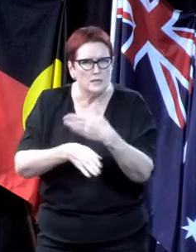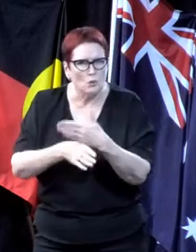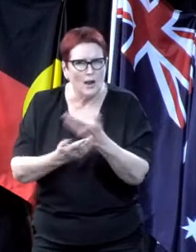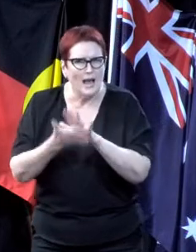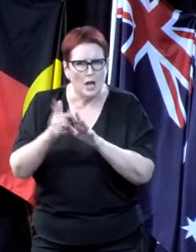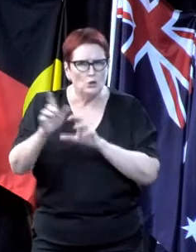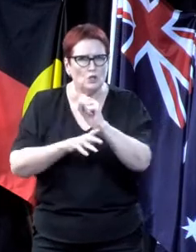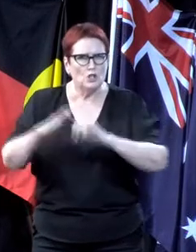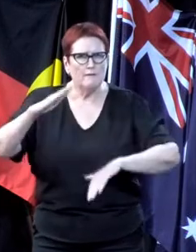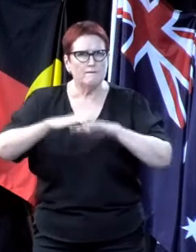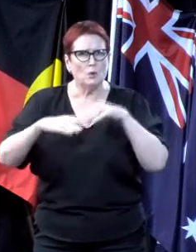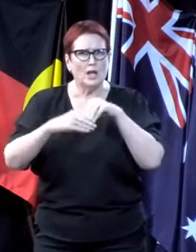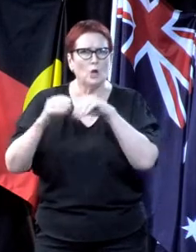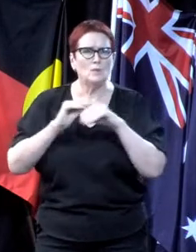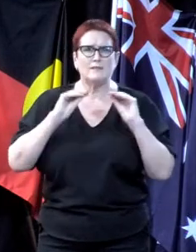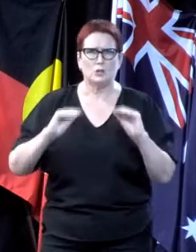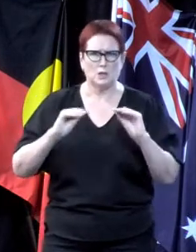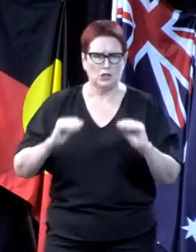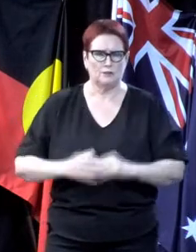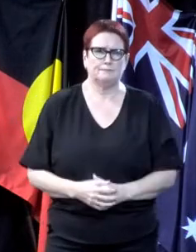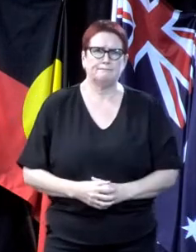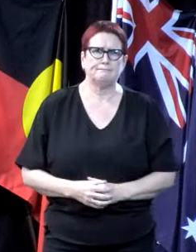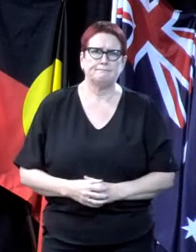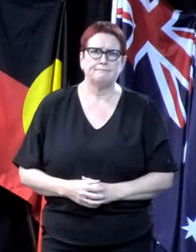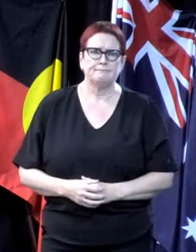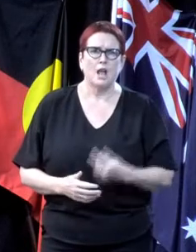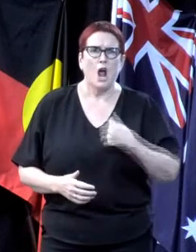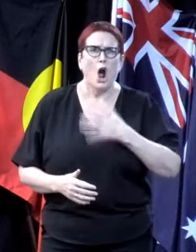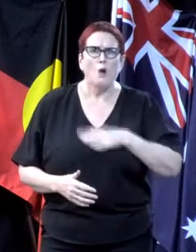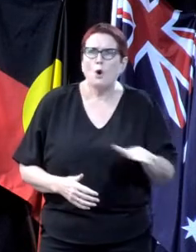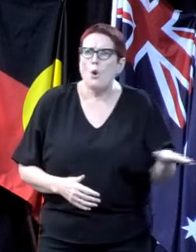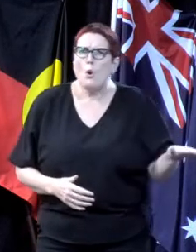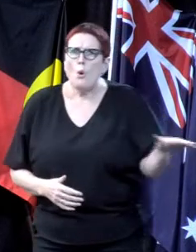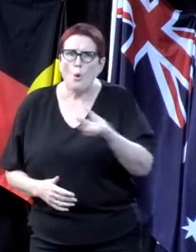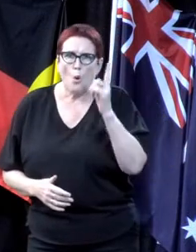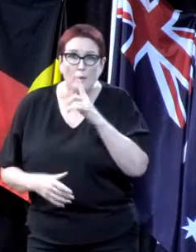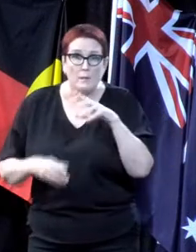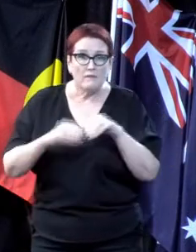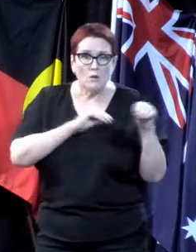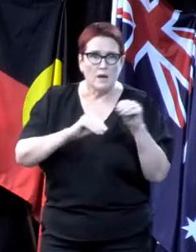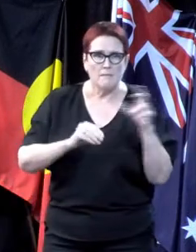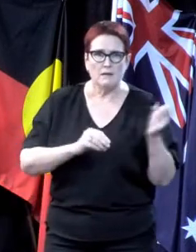Finally, I ultimately want to light a fire in all who are associated with education to dare to imagine more.